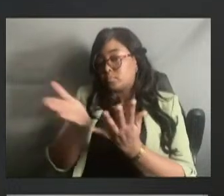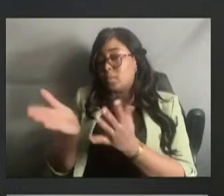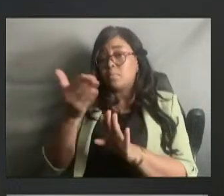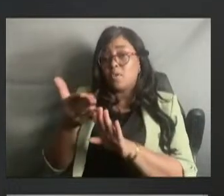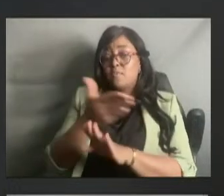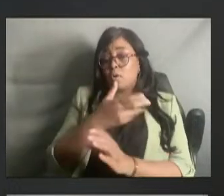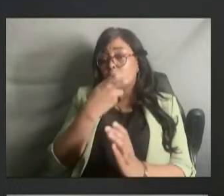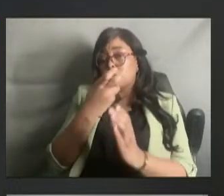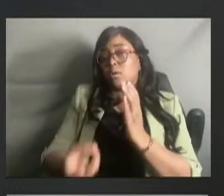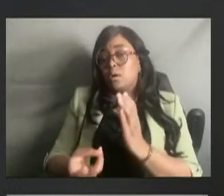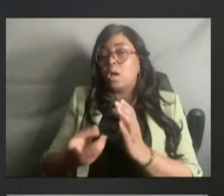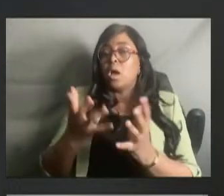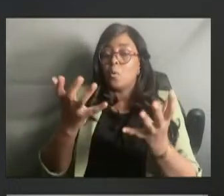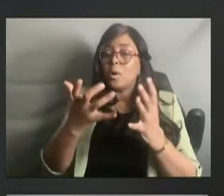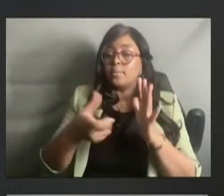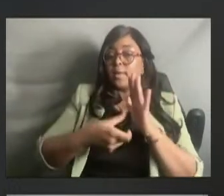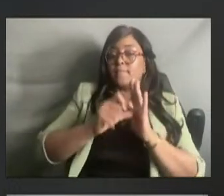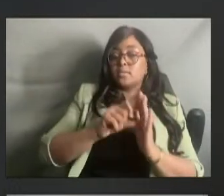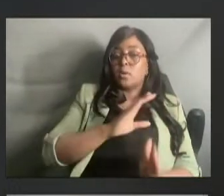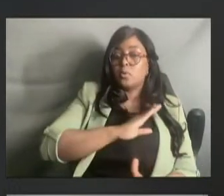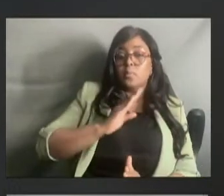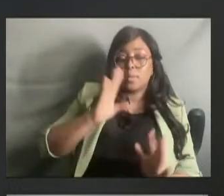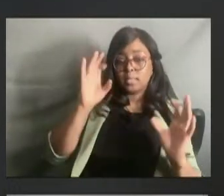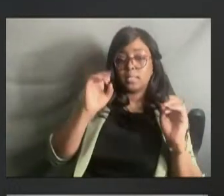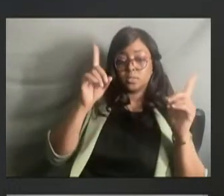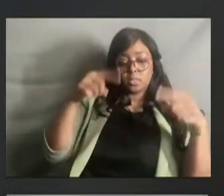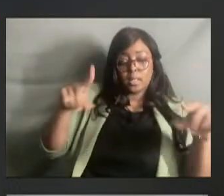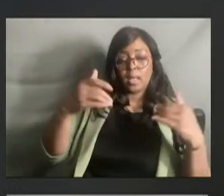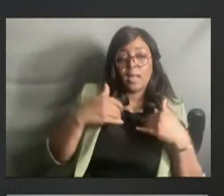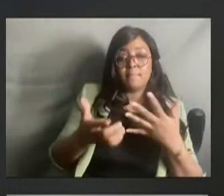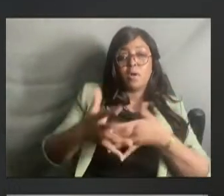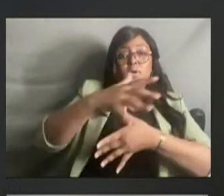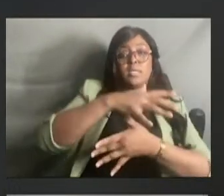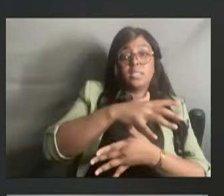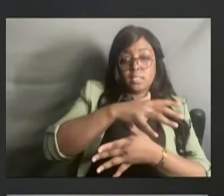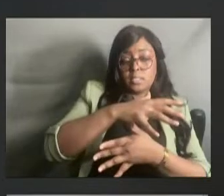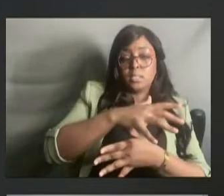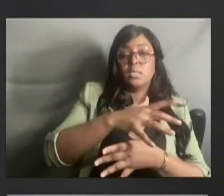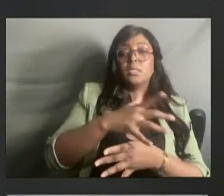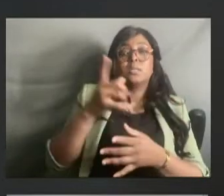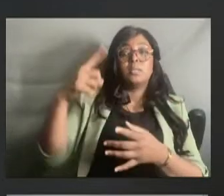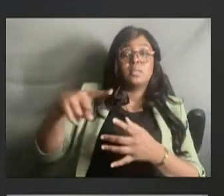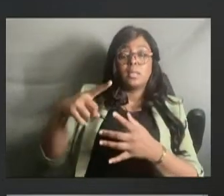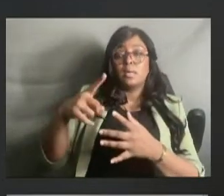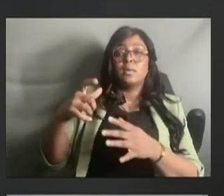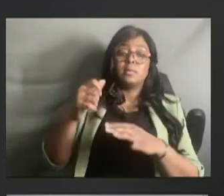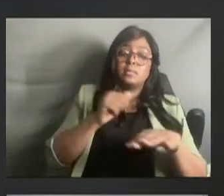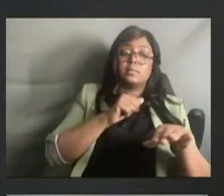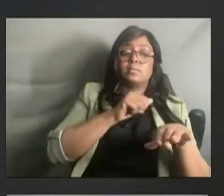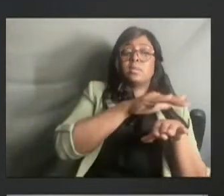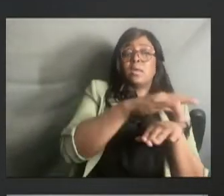into five parts. But before I jump into those five parts, I also want to reiterate that the